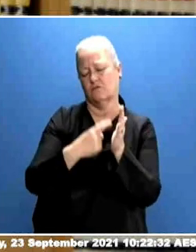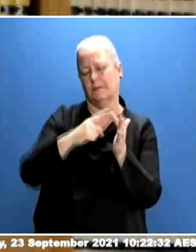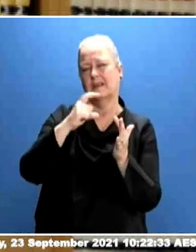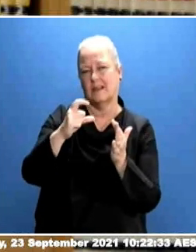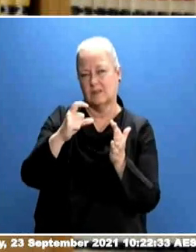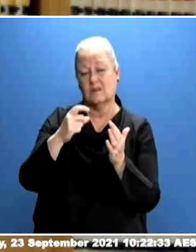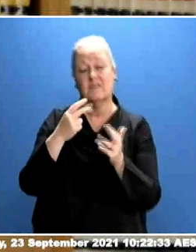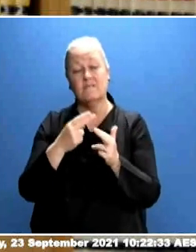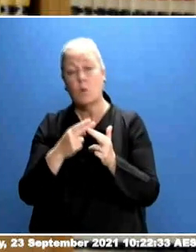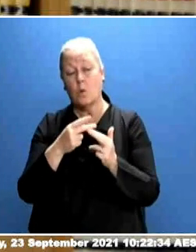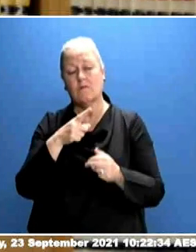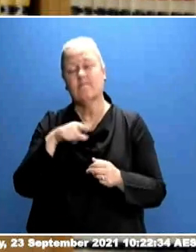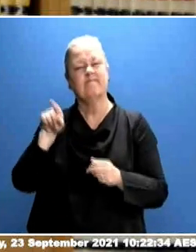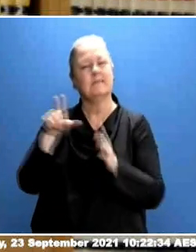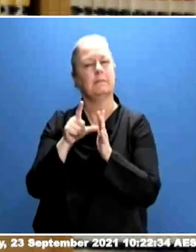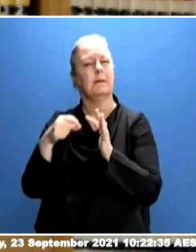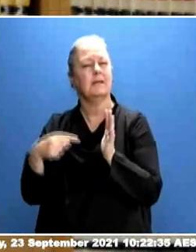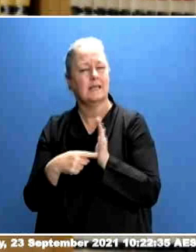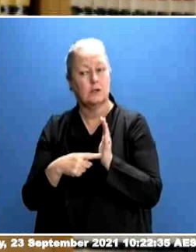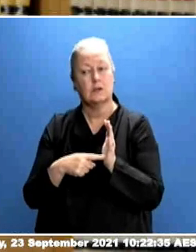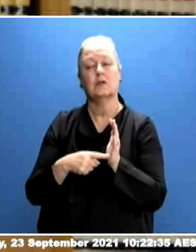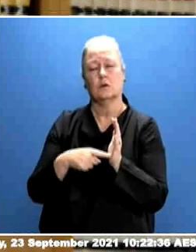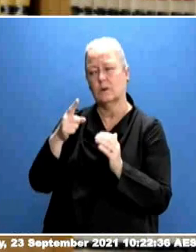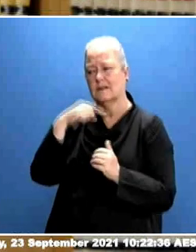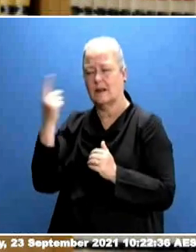the District as to what that child might need, and a lot of that will also speak